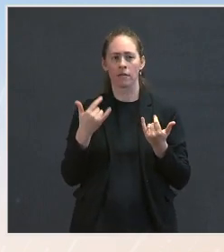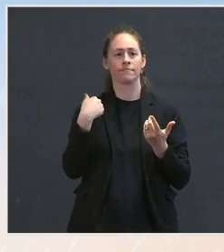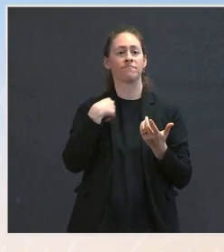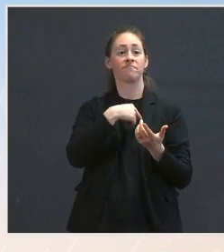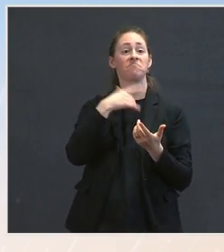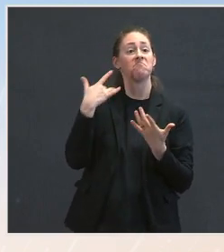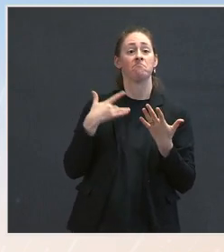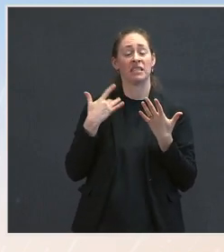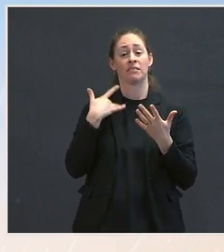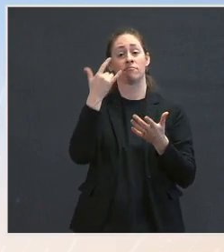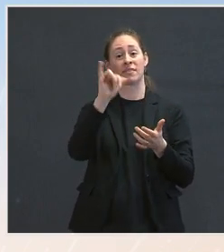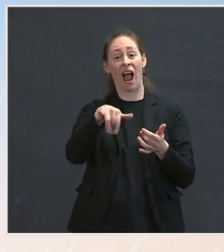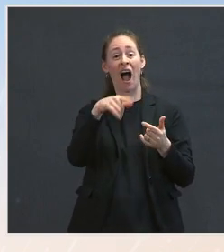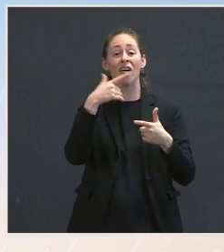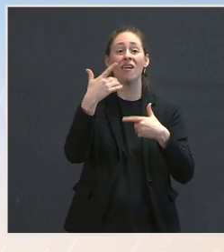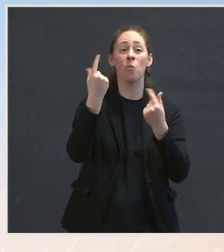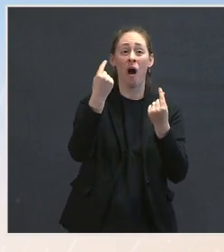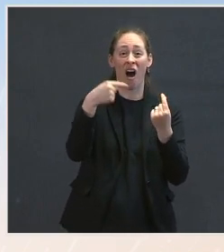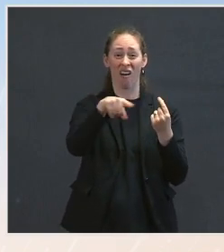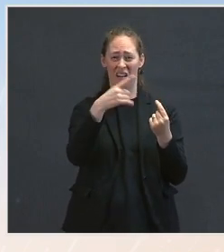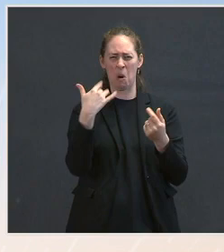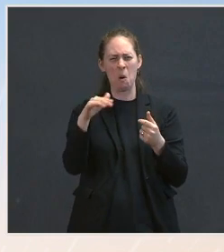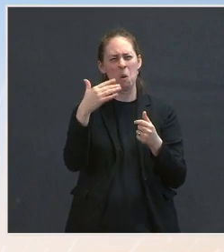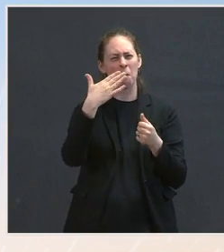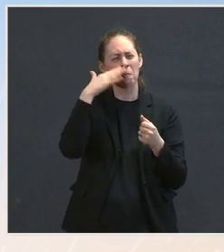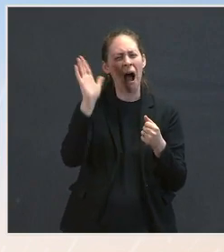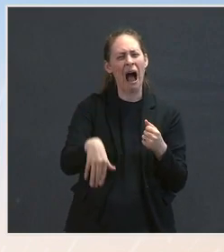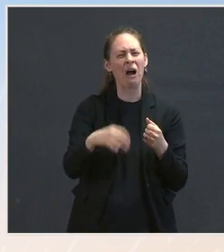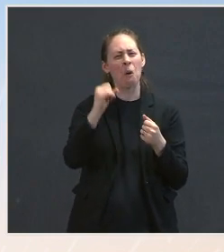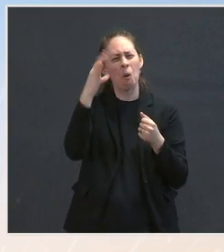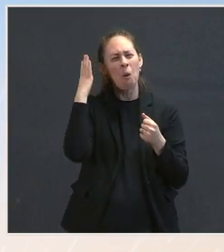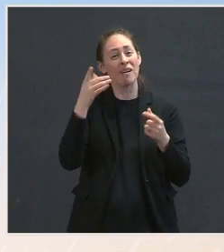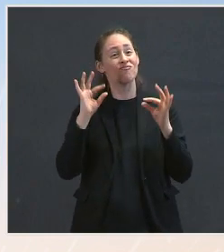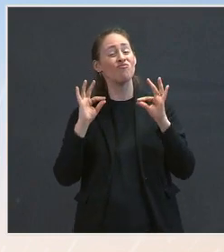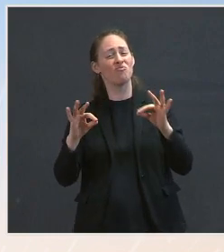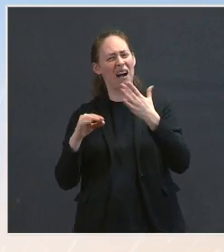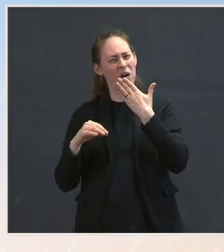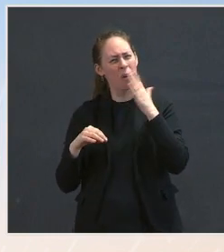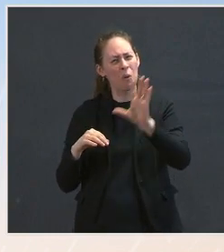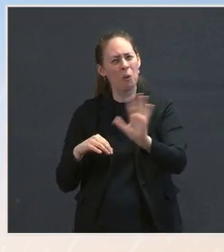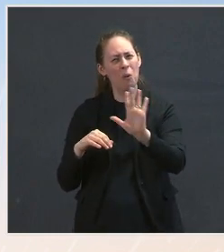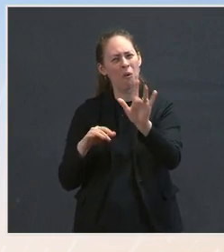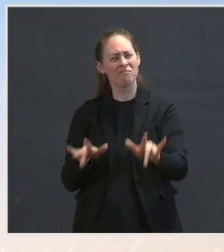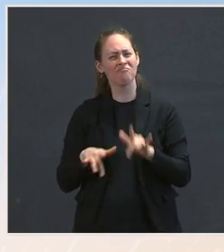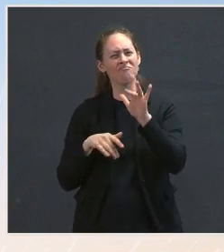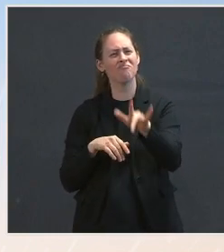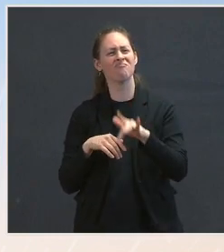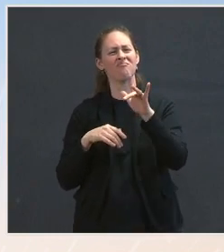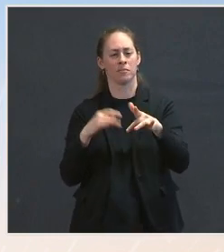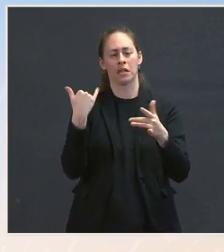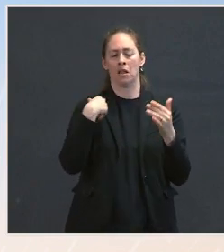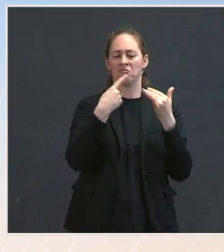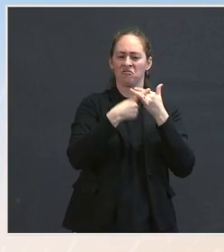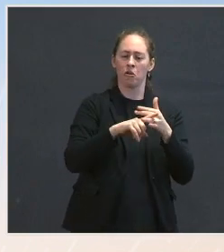And so we're going to forge our own path forward. We'll see what he says, but our focus is certainly not what on President Trump is saying at CPAC.